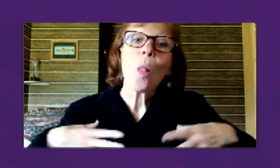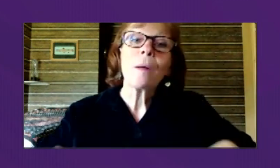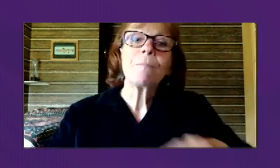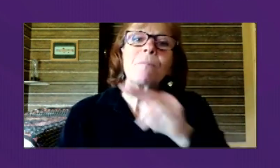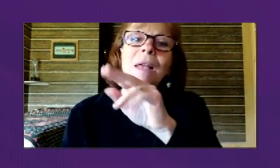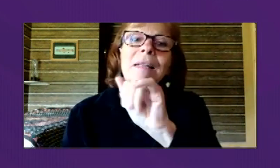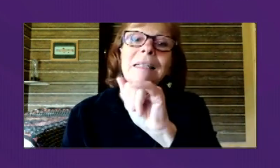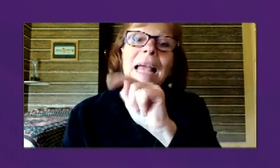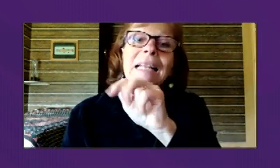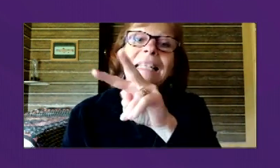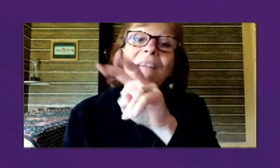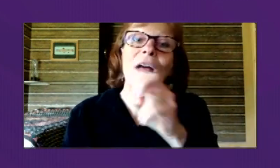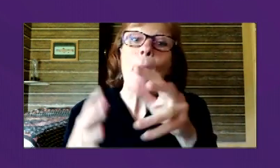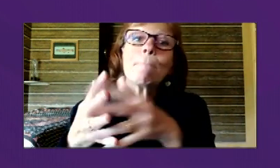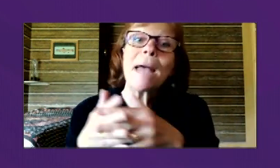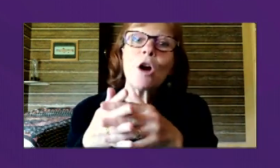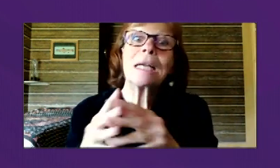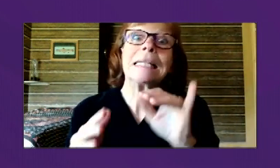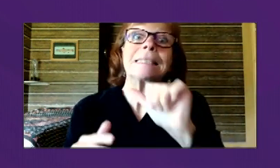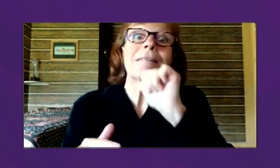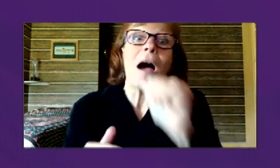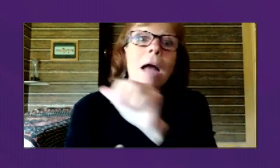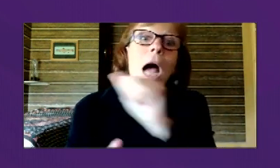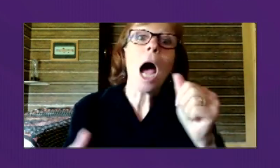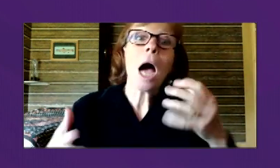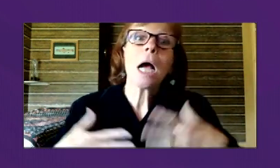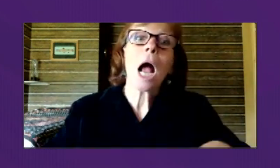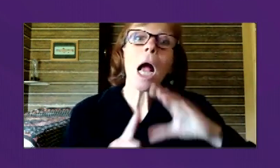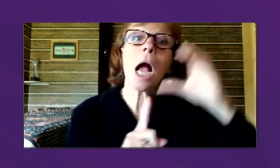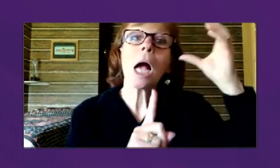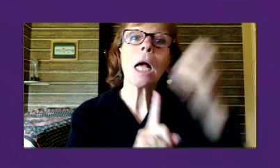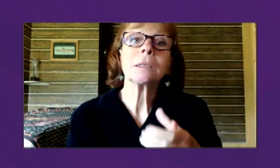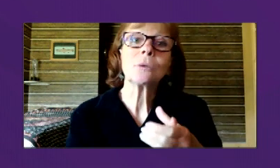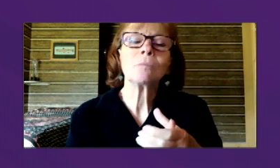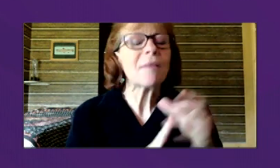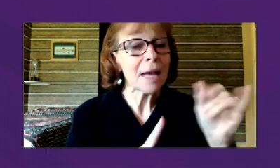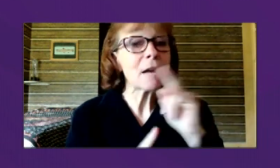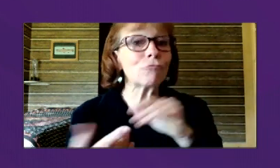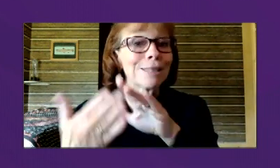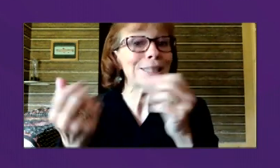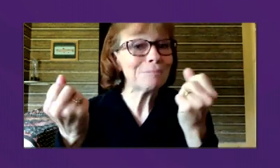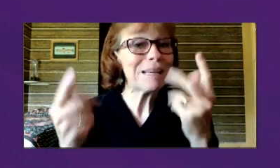which deals with these issues. These topics can often be uncomfortable for both students and